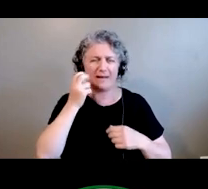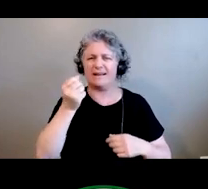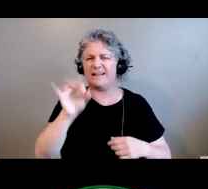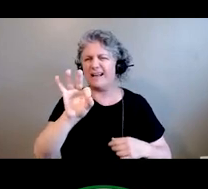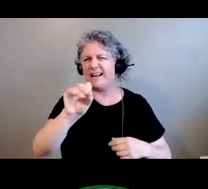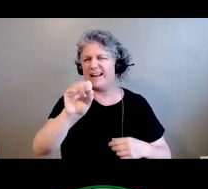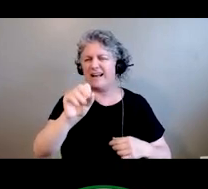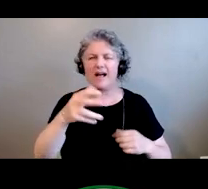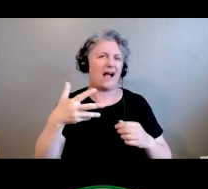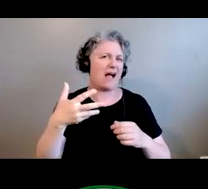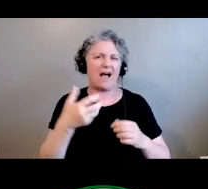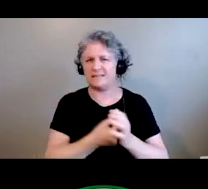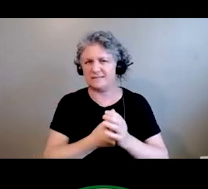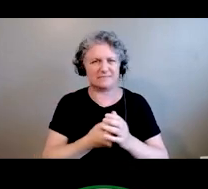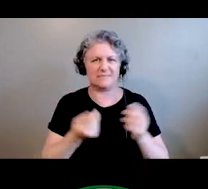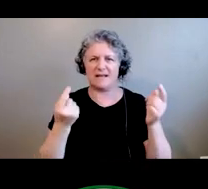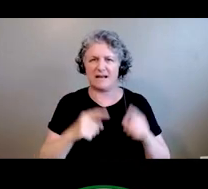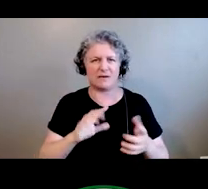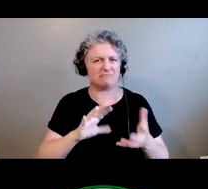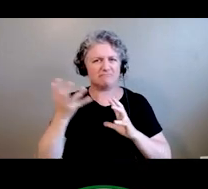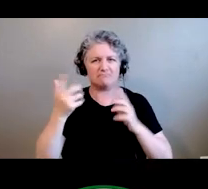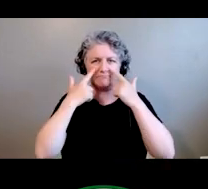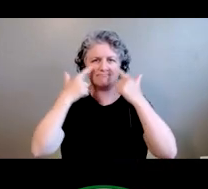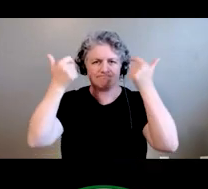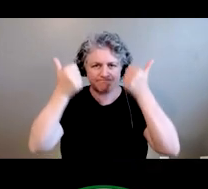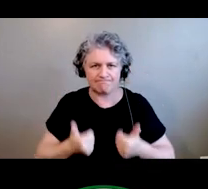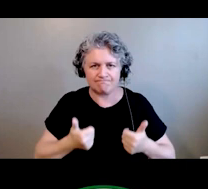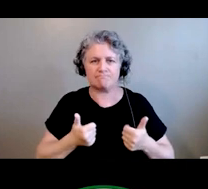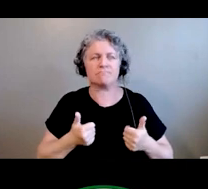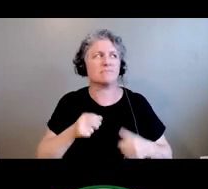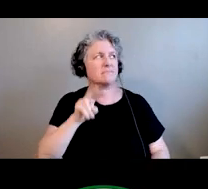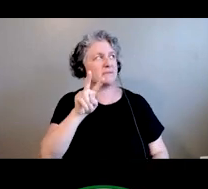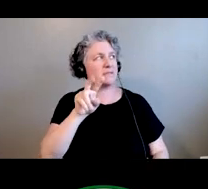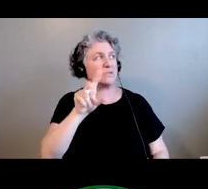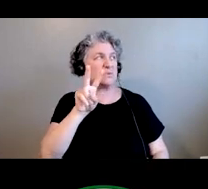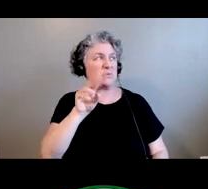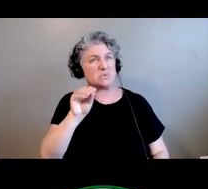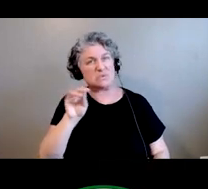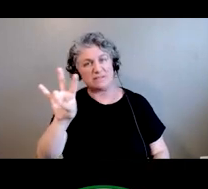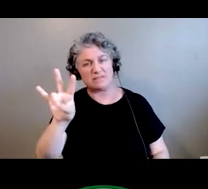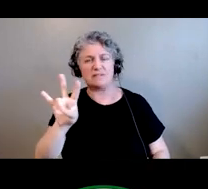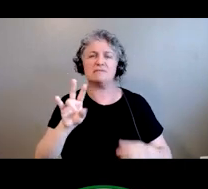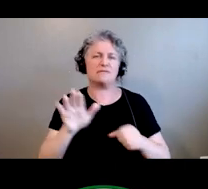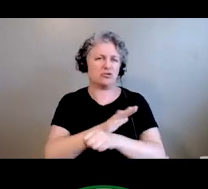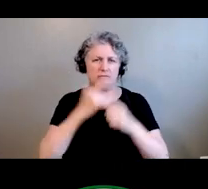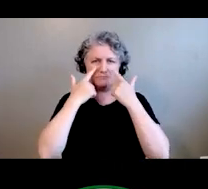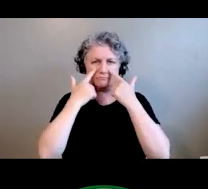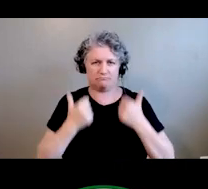So. About chemicals like in Nunavut here, if we understand more of chemicals widely,